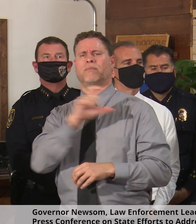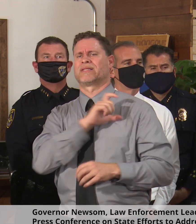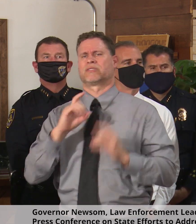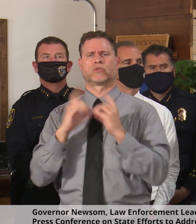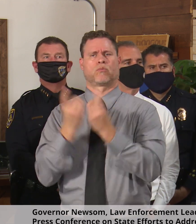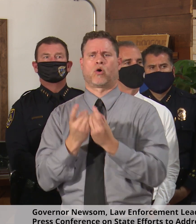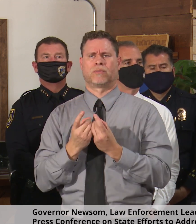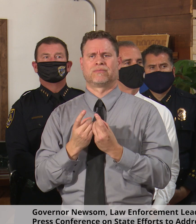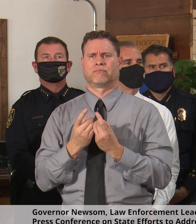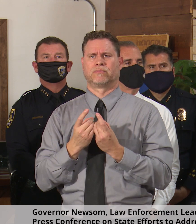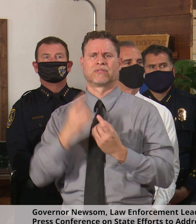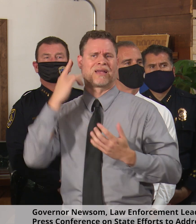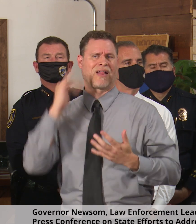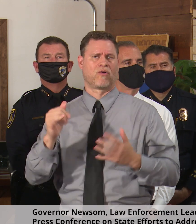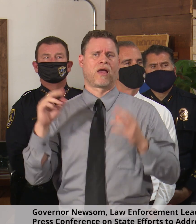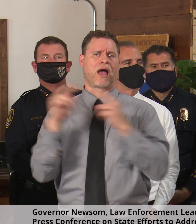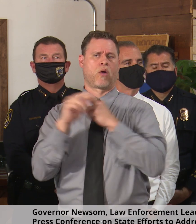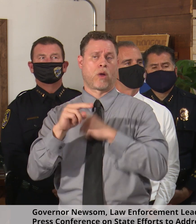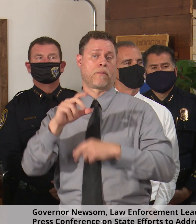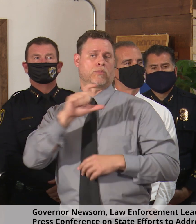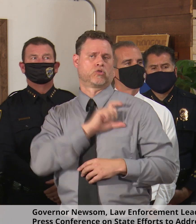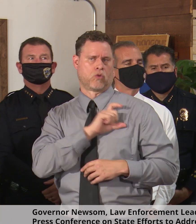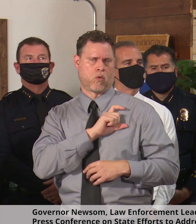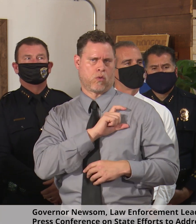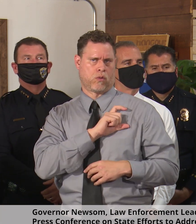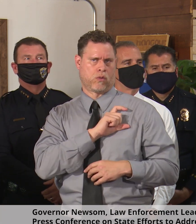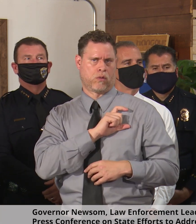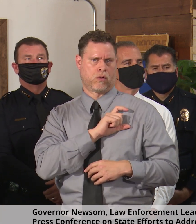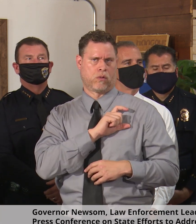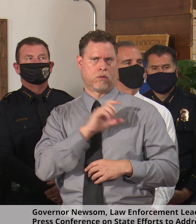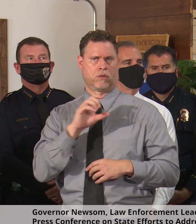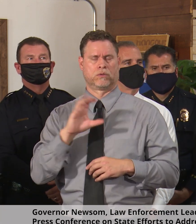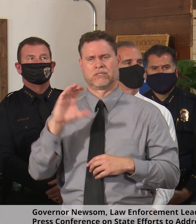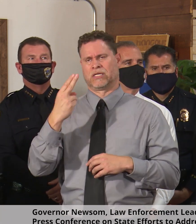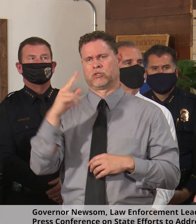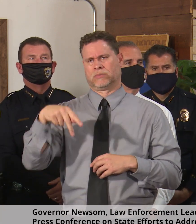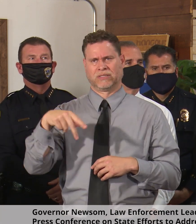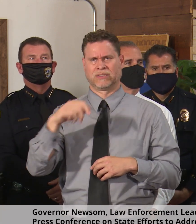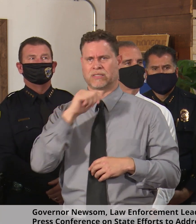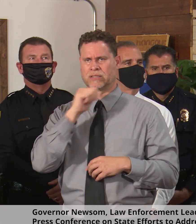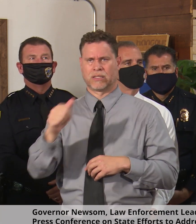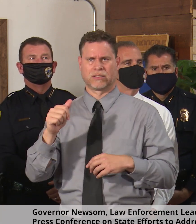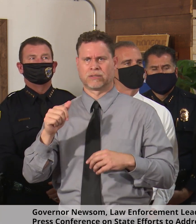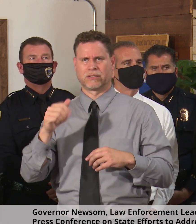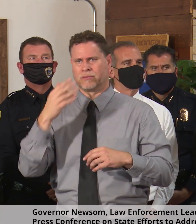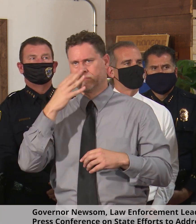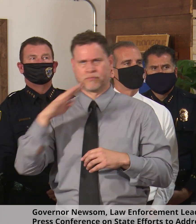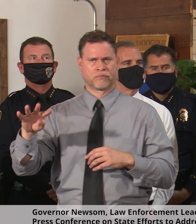has the California highway patrol. That does not negate our responsibility on raw to work with